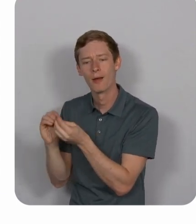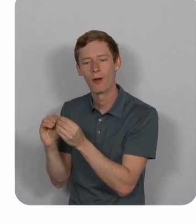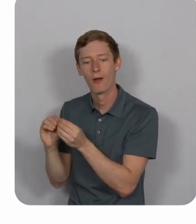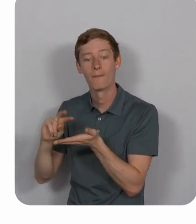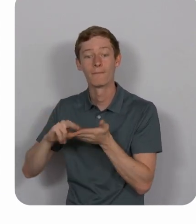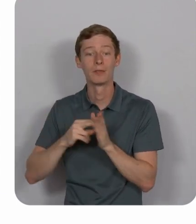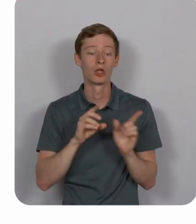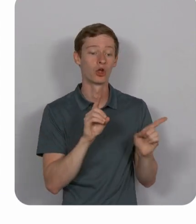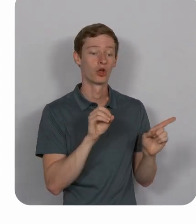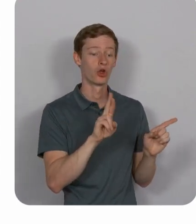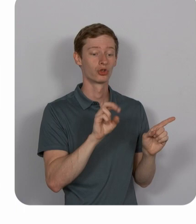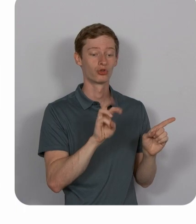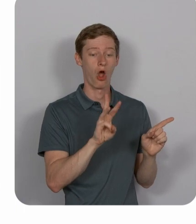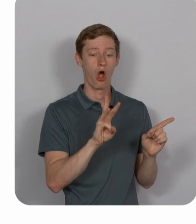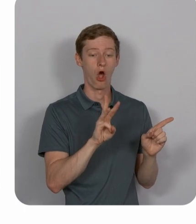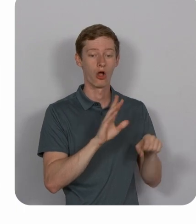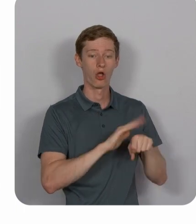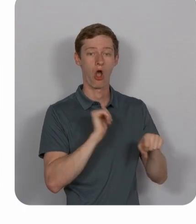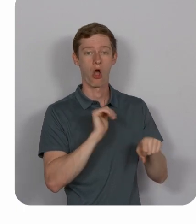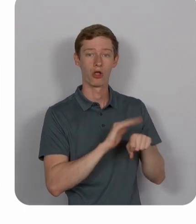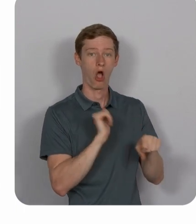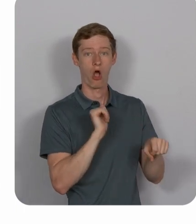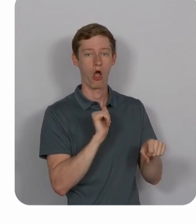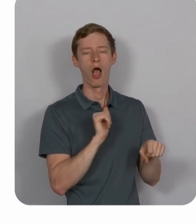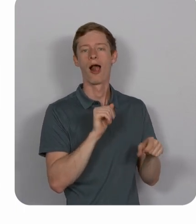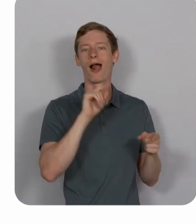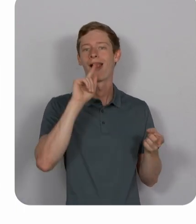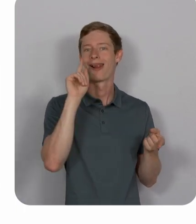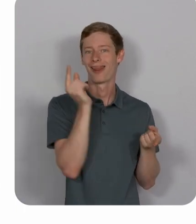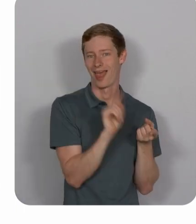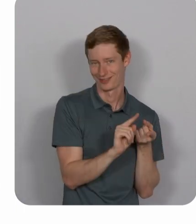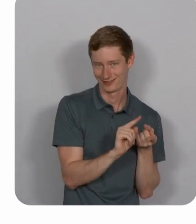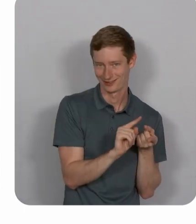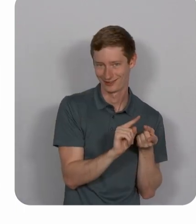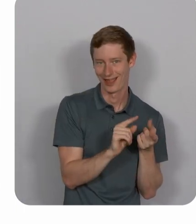which led to a significant improvement on the frame rate.